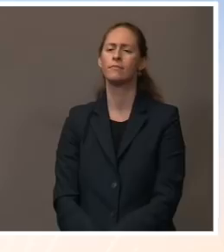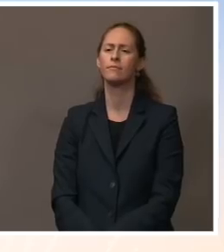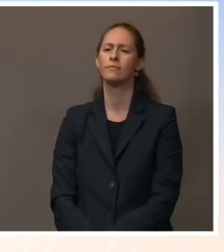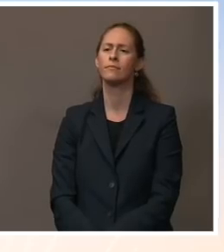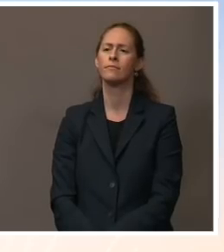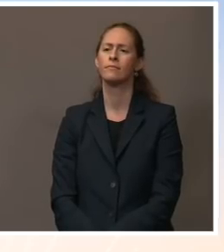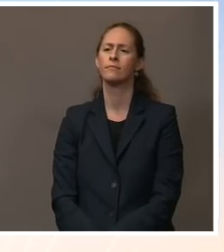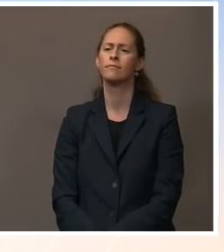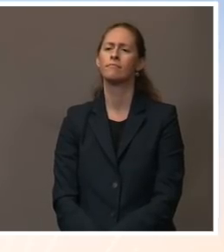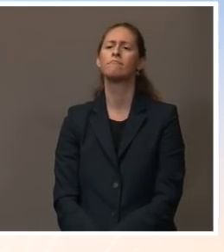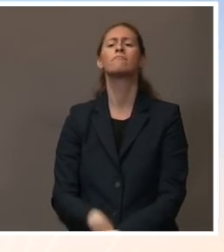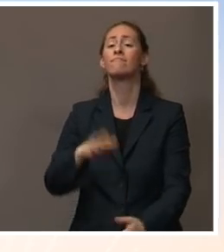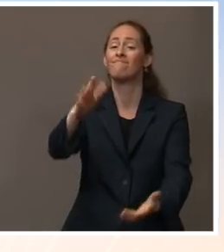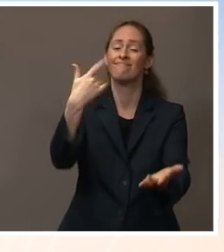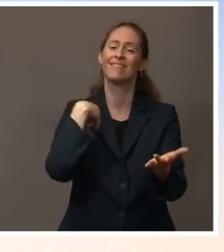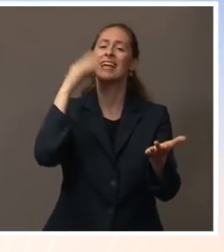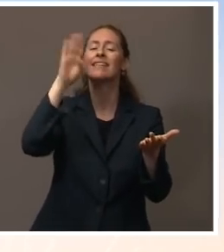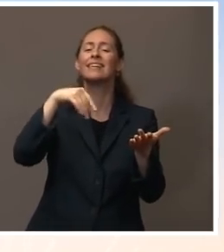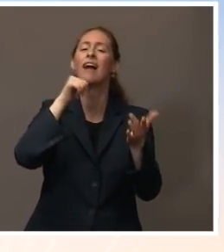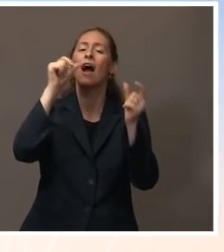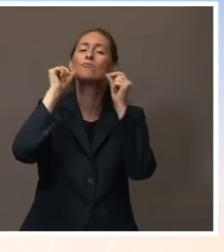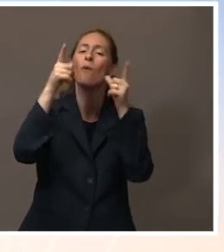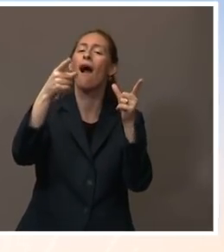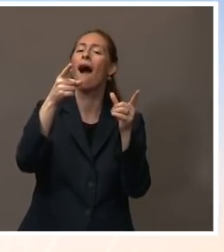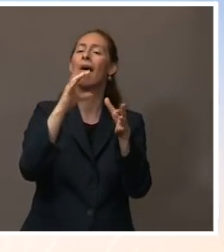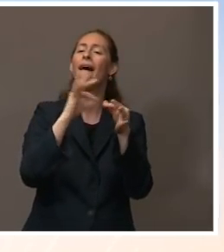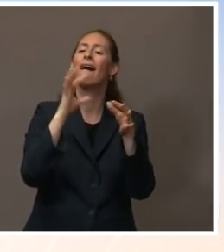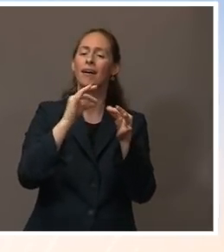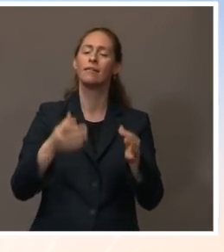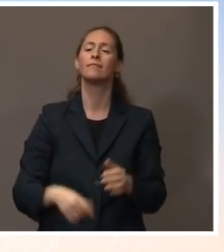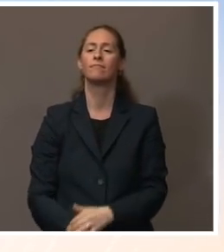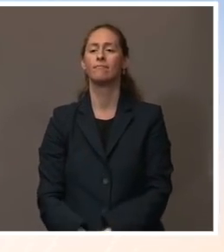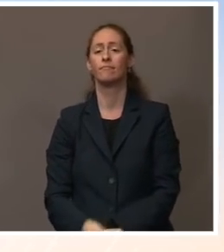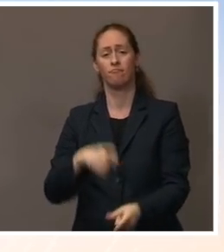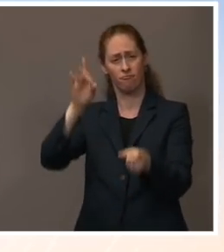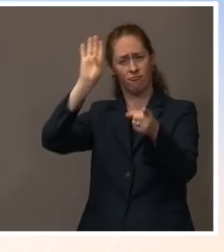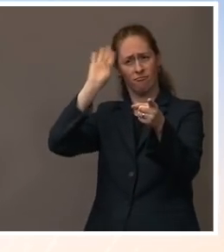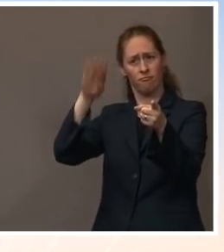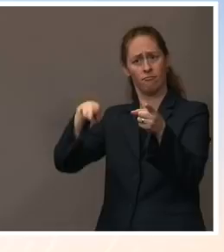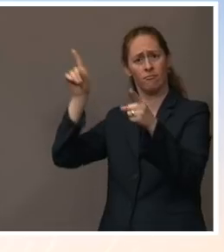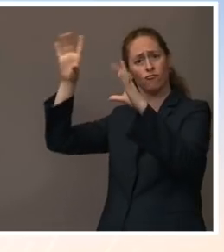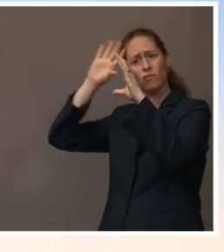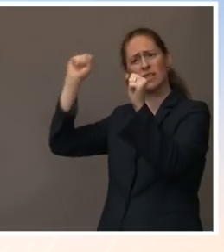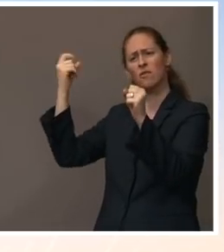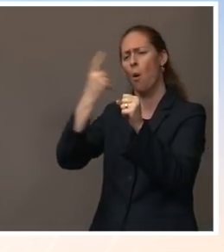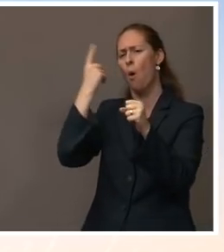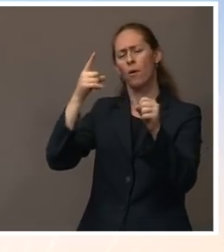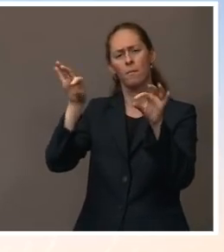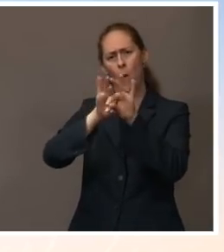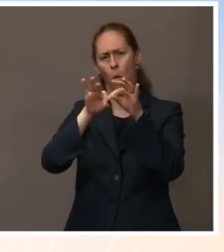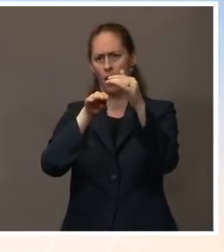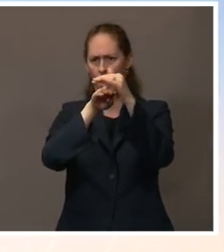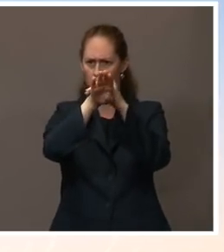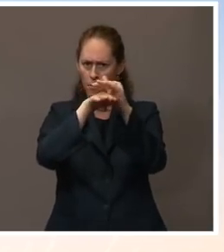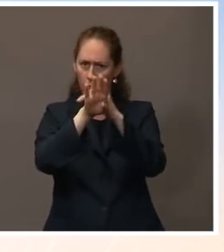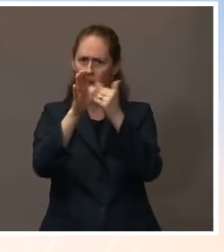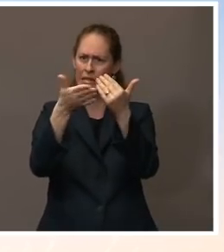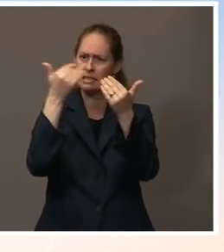I will say that, first, the President believes that expanding access to voting, making it easier for people to vote should be a fundamental